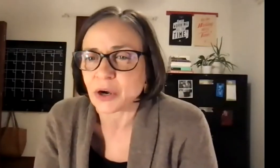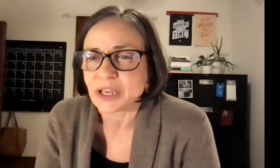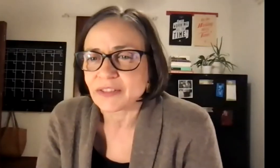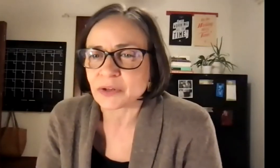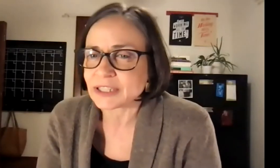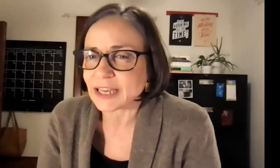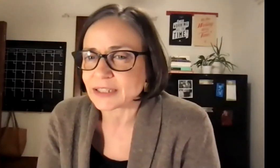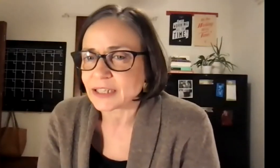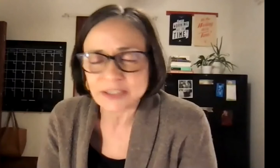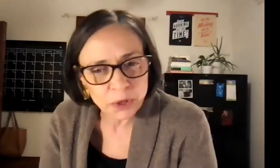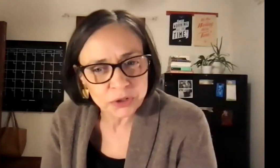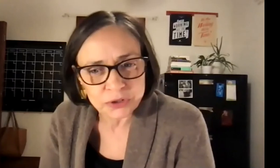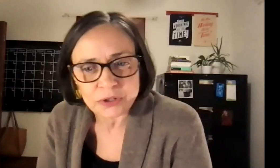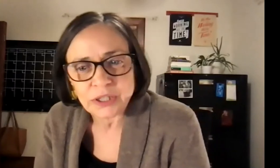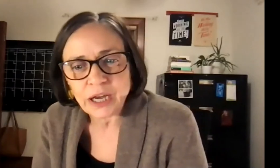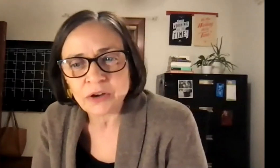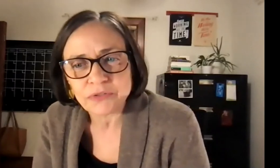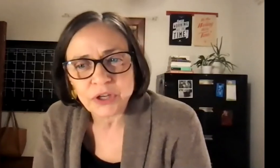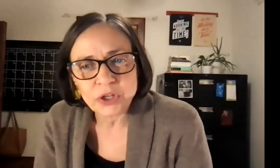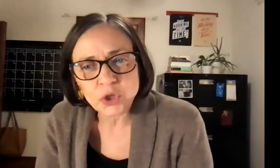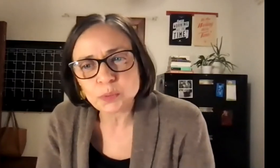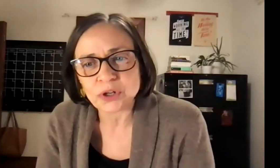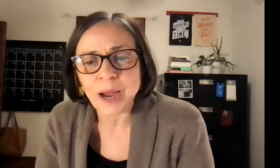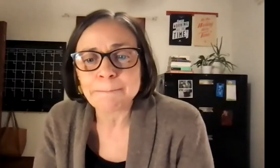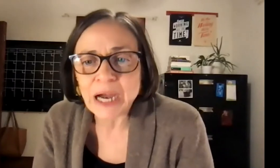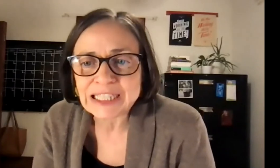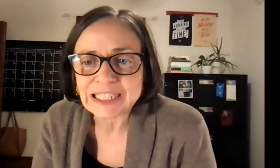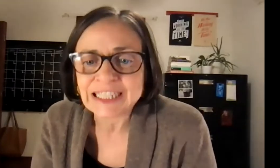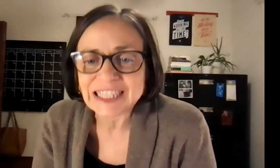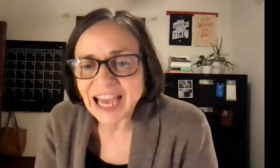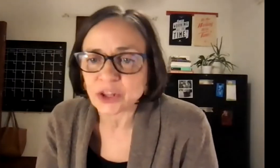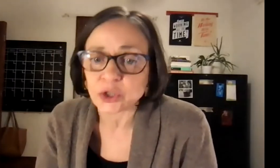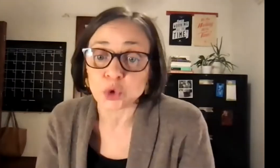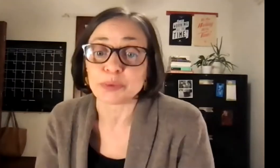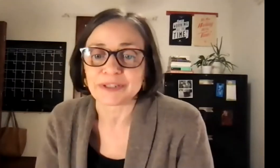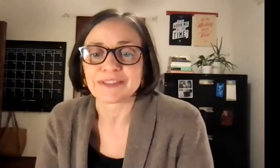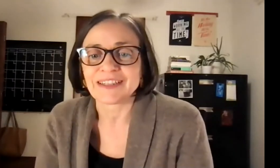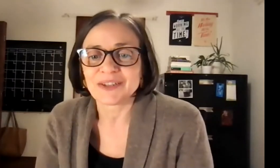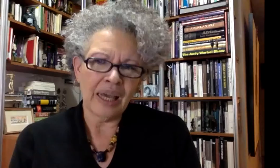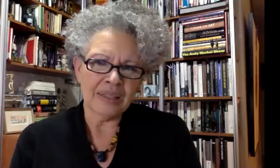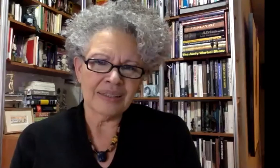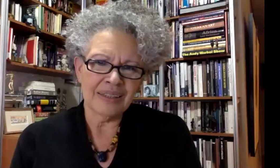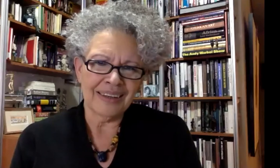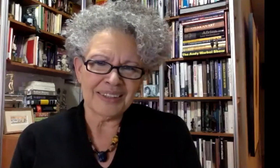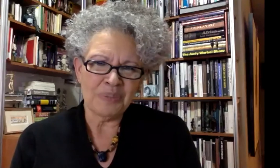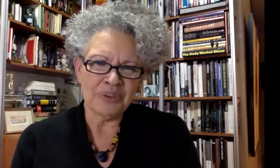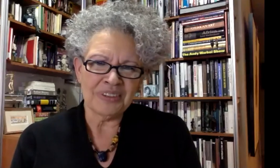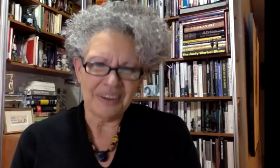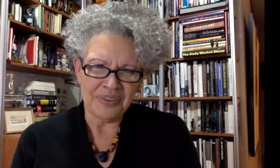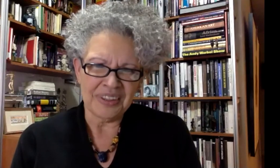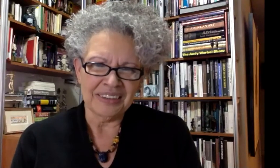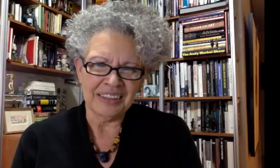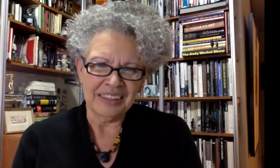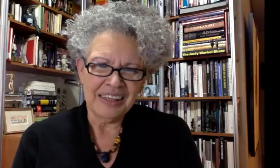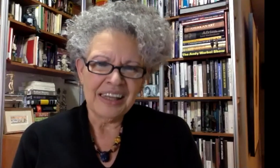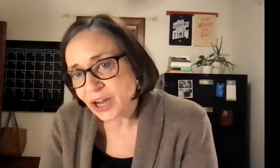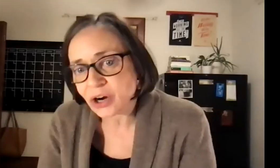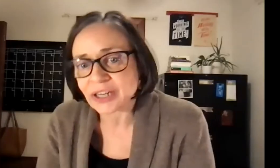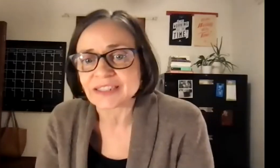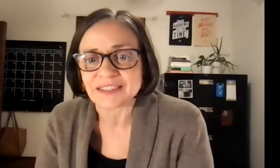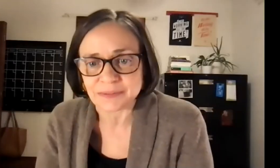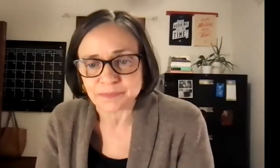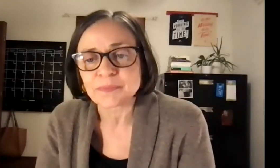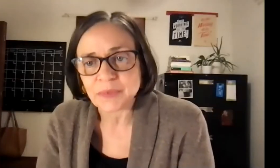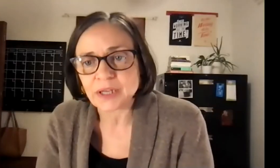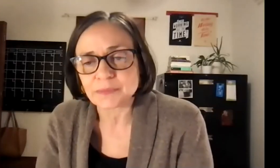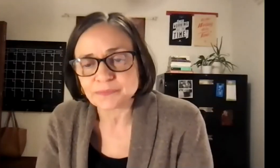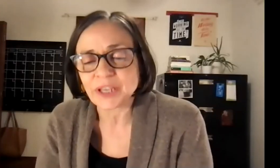difficult it was for me to find a lot of the work that was in that show and some of it